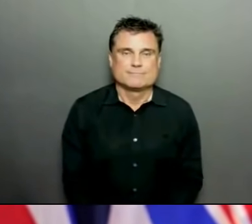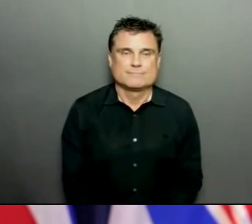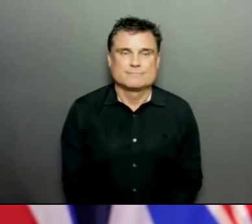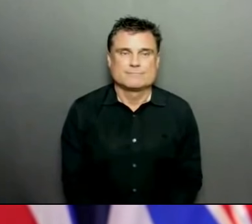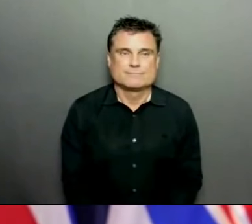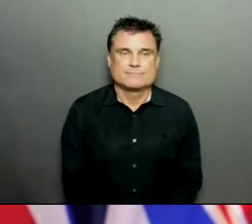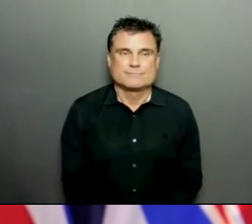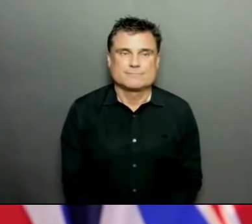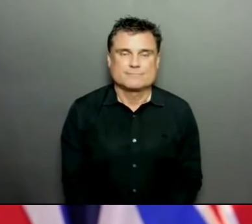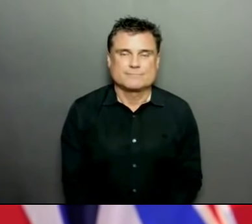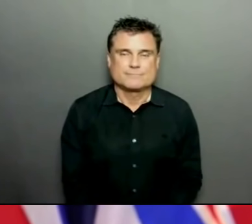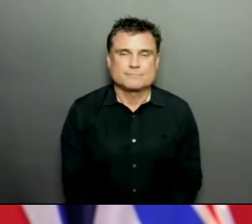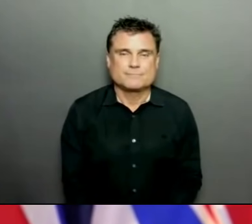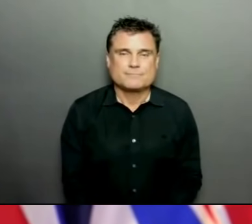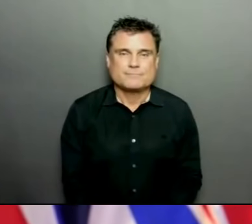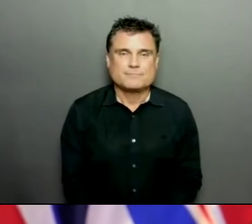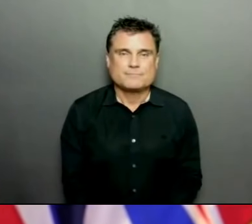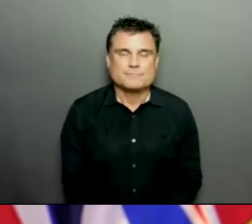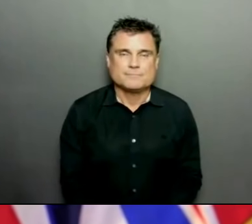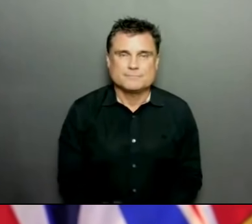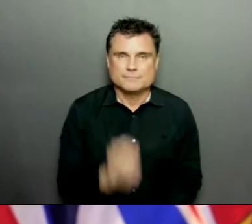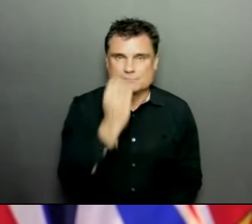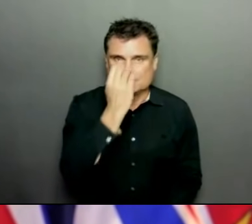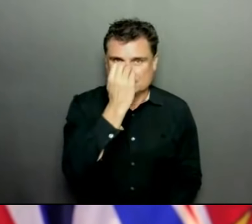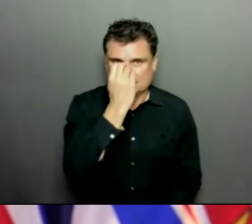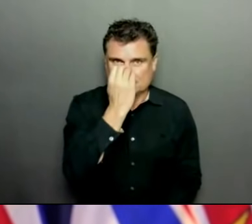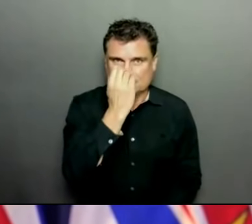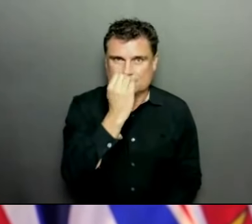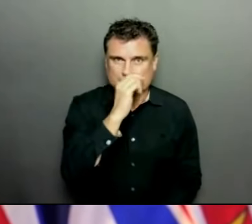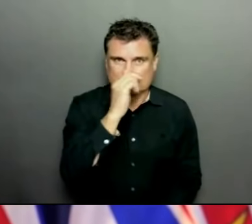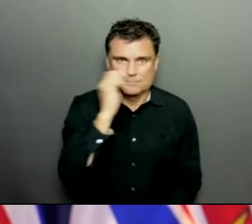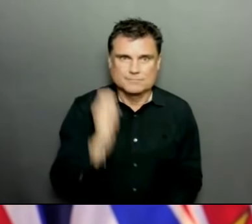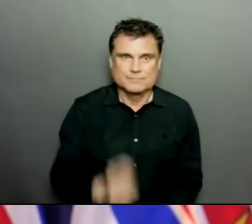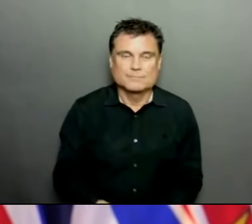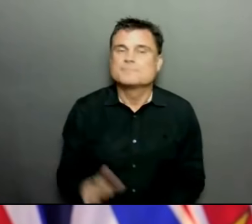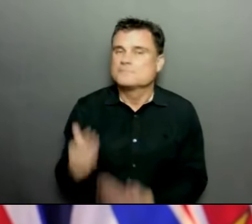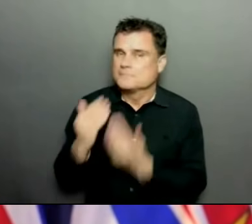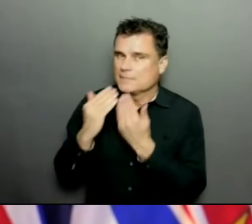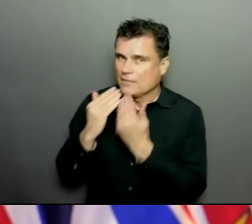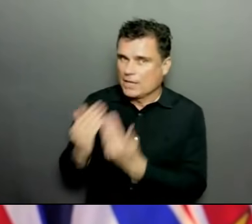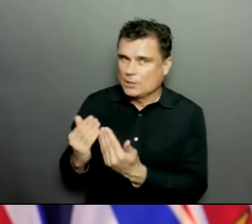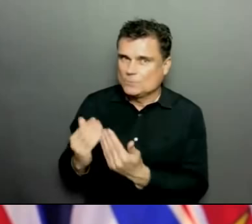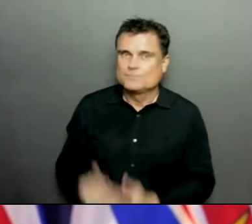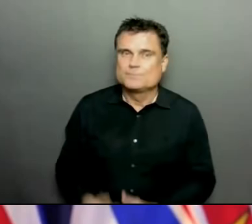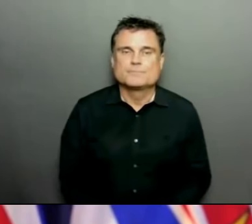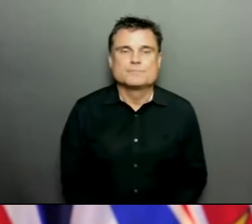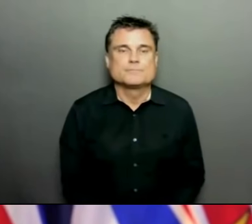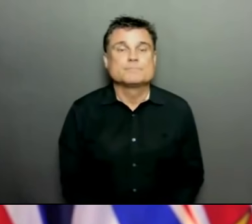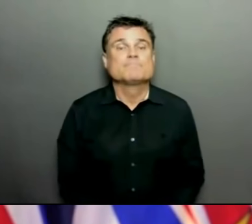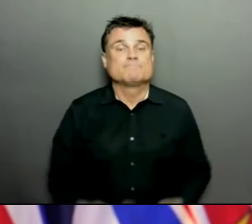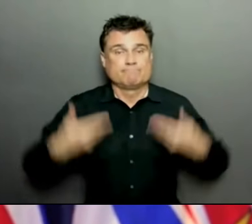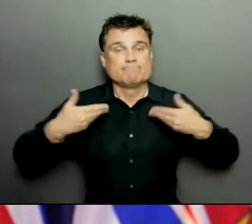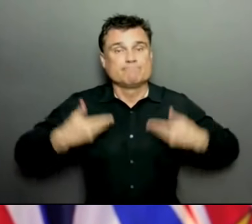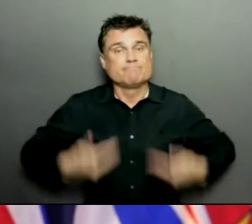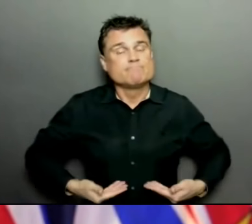Thank you very much, Dr. Henry, and I wanted to start by expressing and sending my condolences